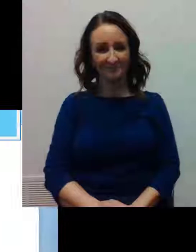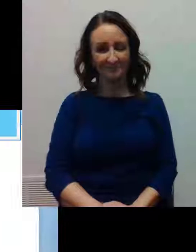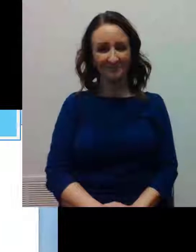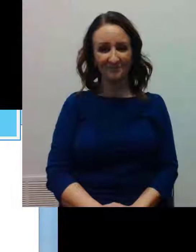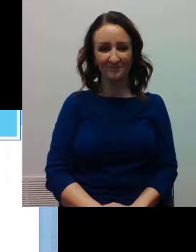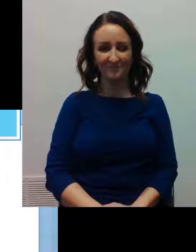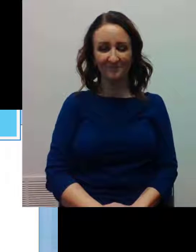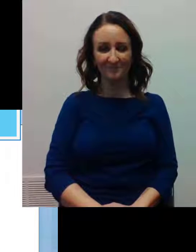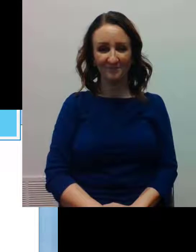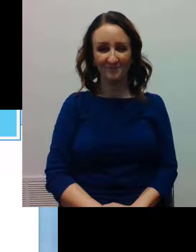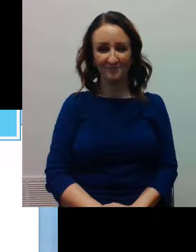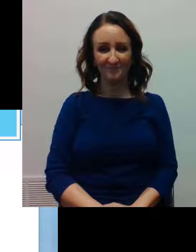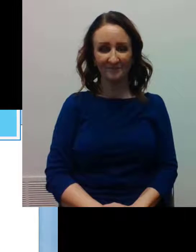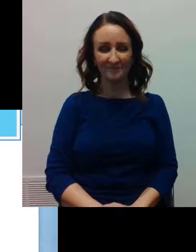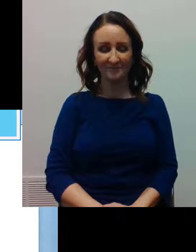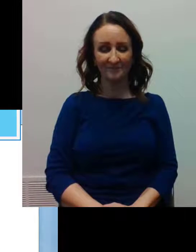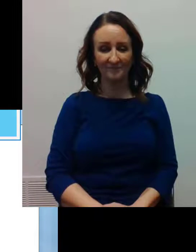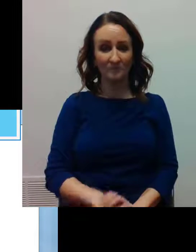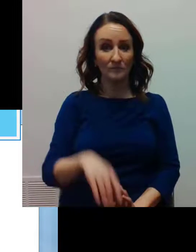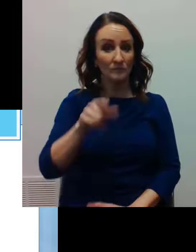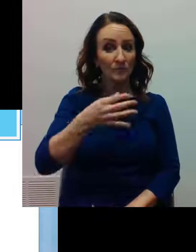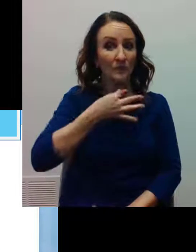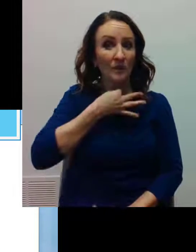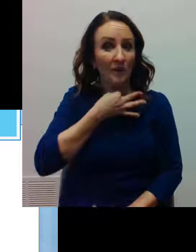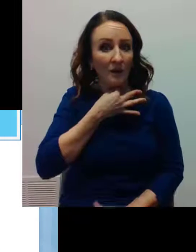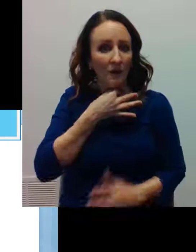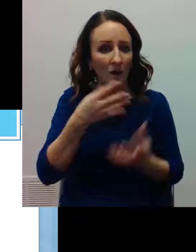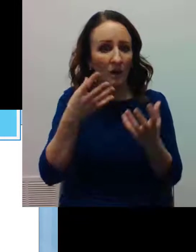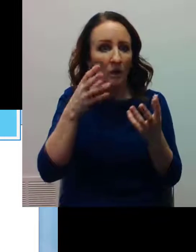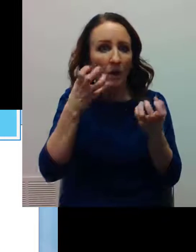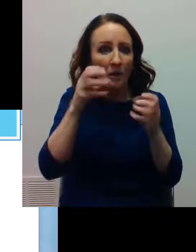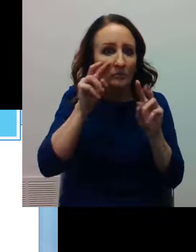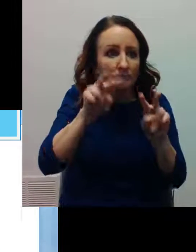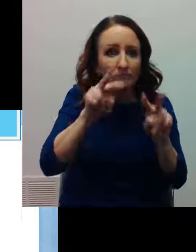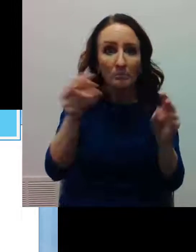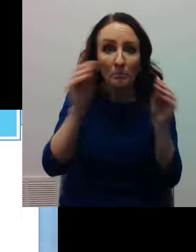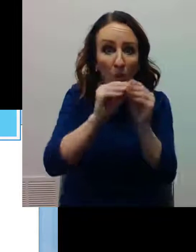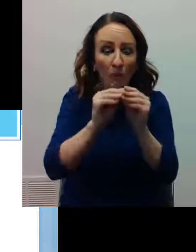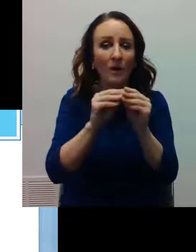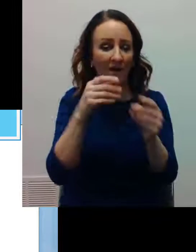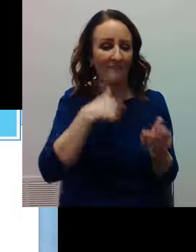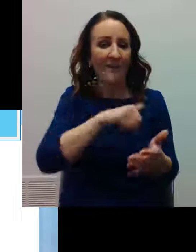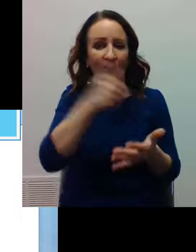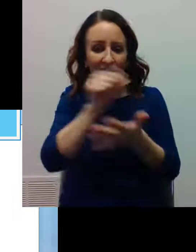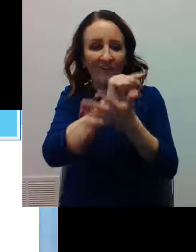If you liked this video feel free to check out our other ABLE videos on our website and on YouTube